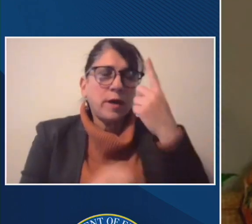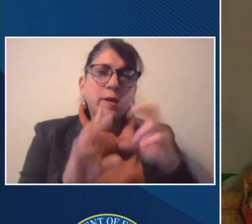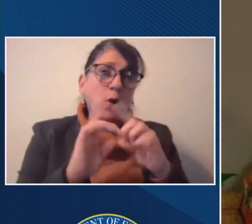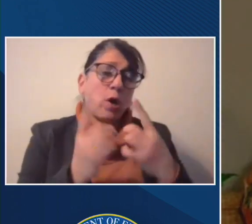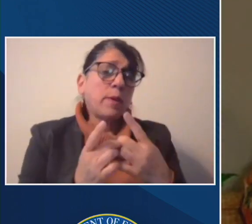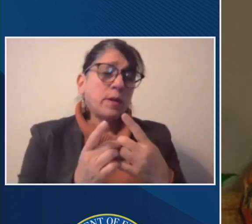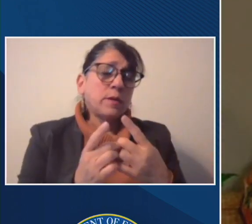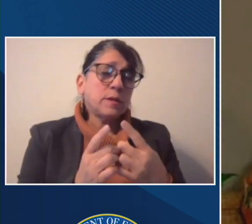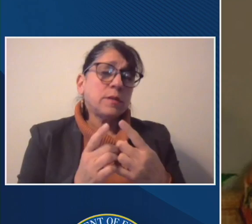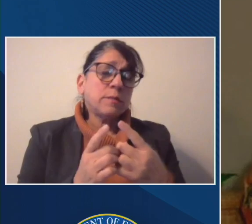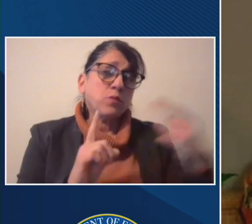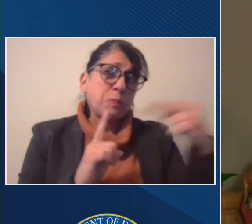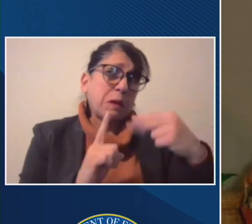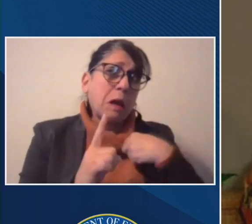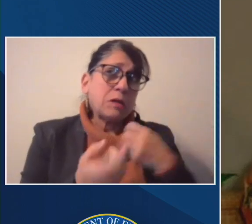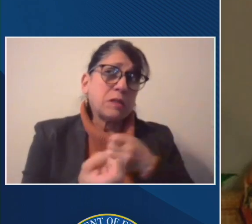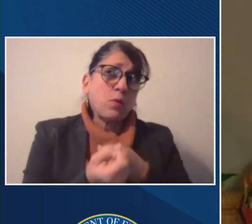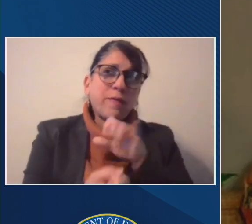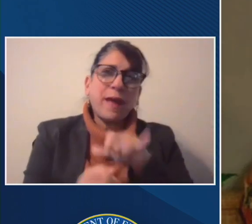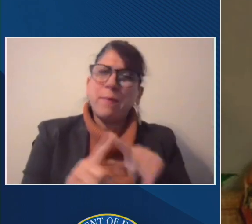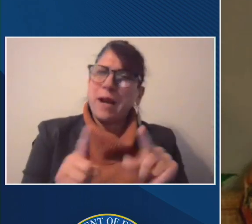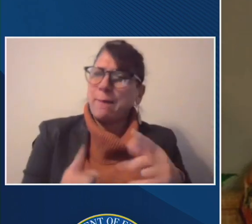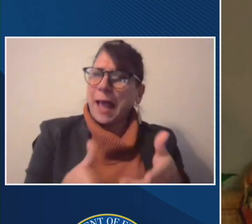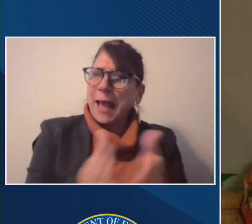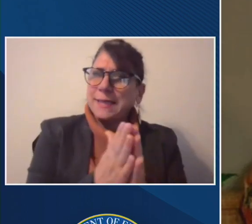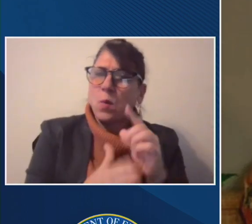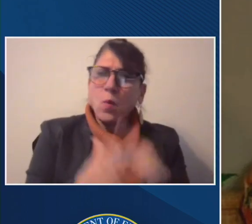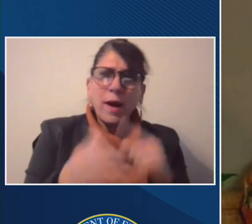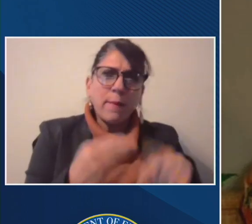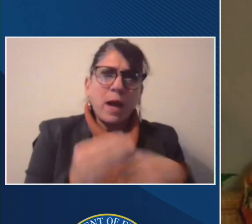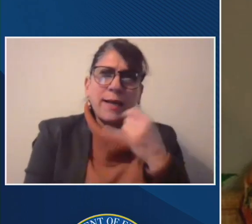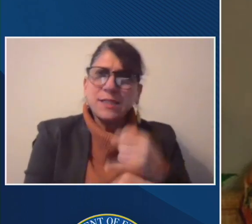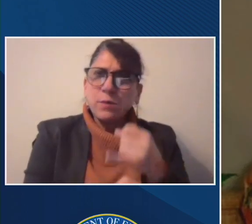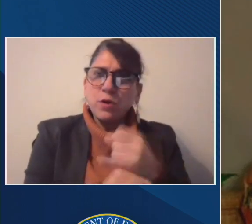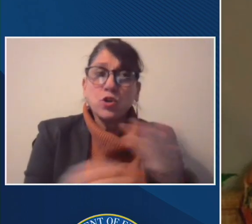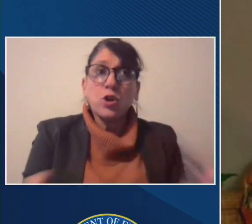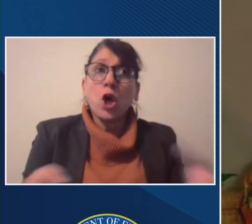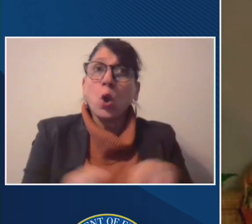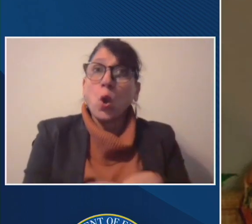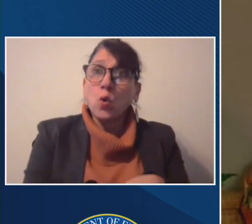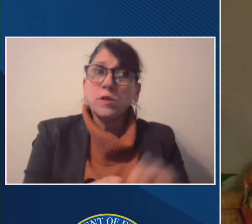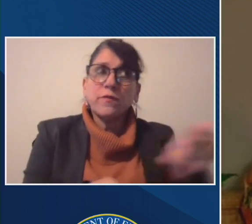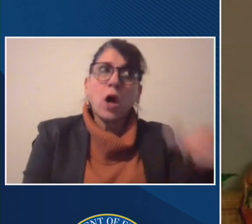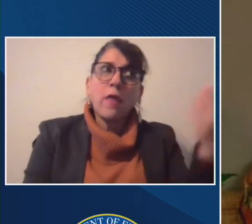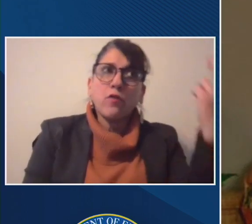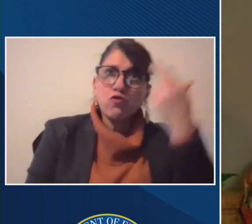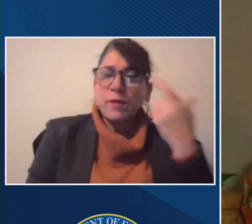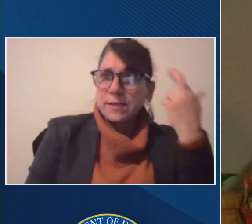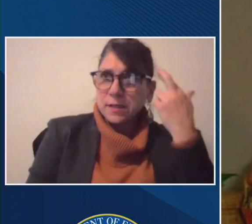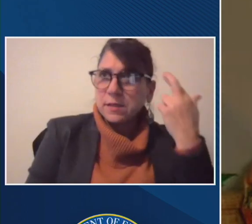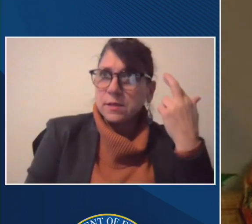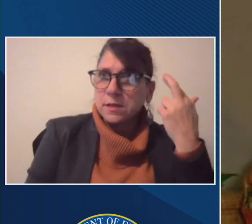it. But I'm just asking, what about institutions that close for other reasons than that?